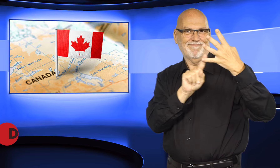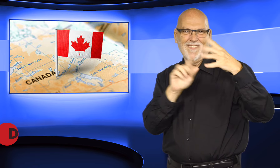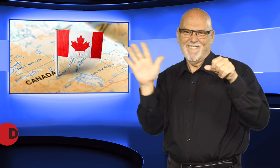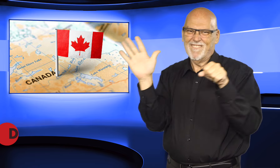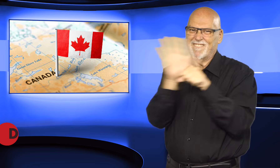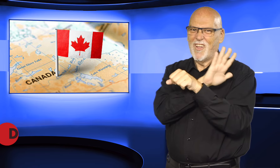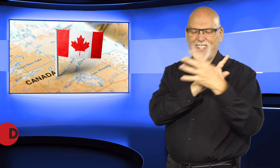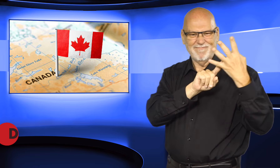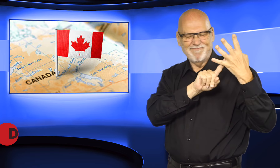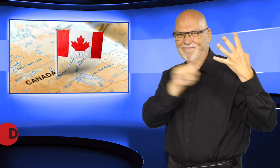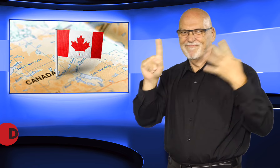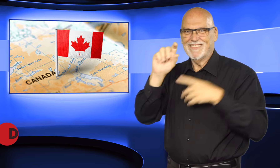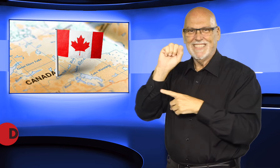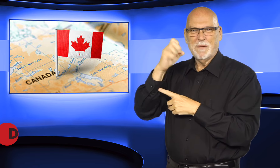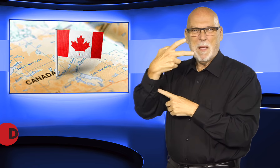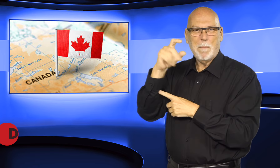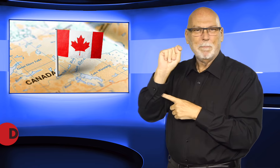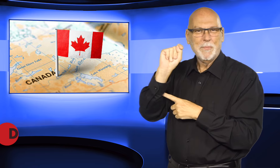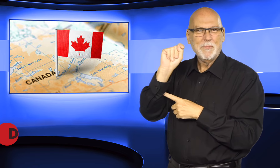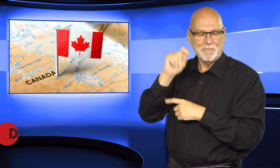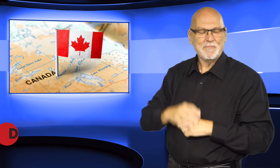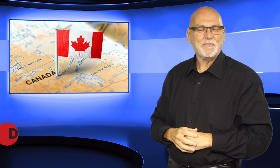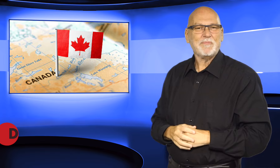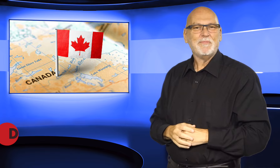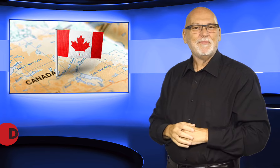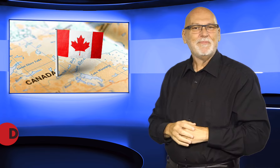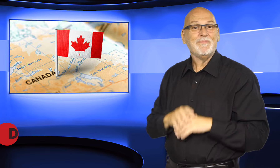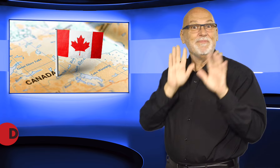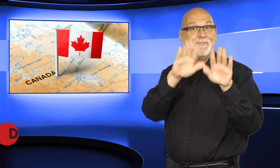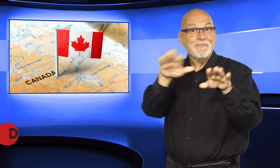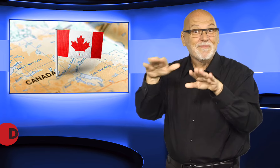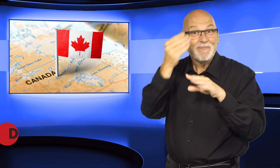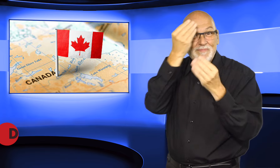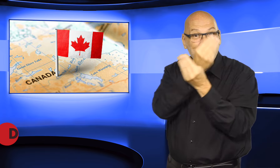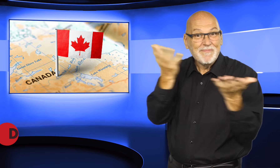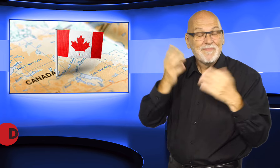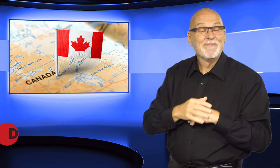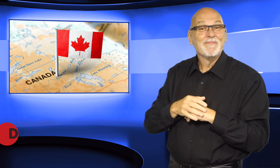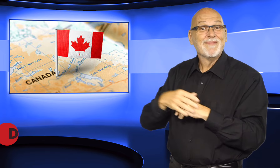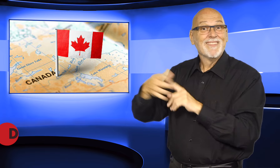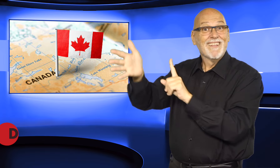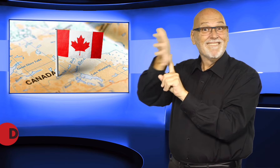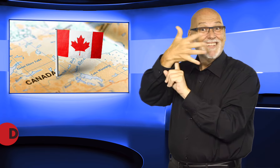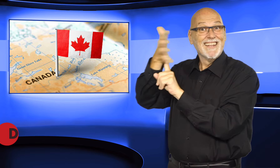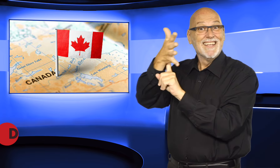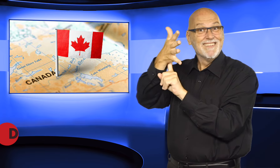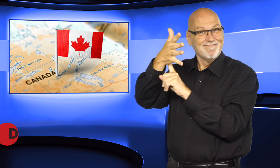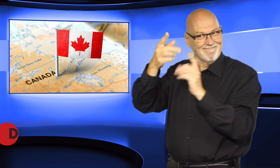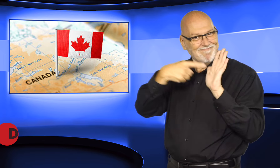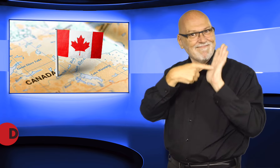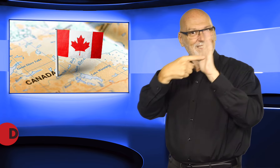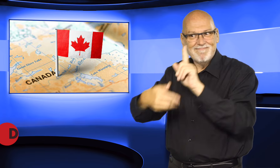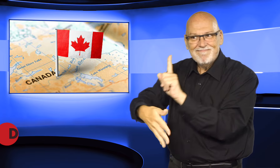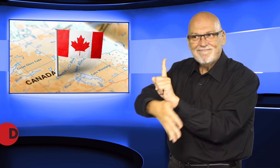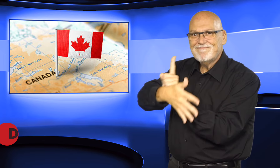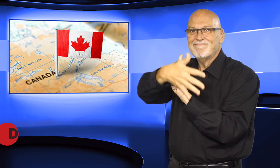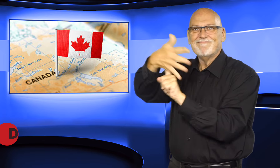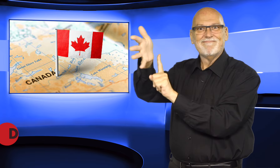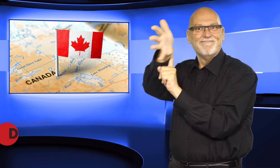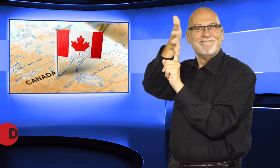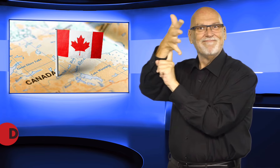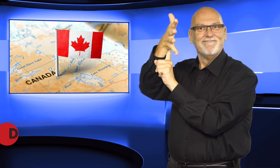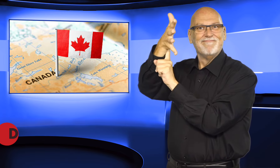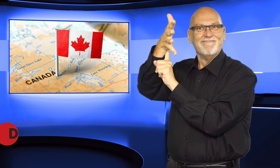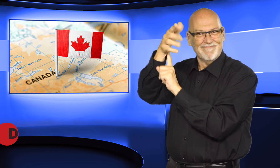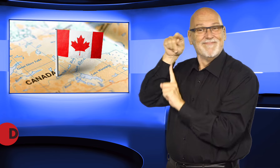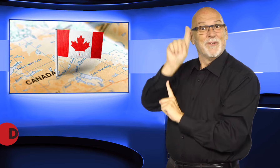during the last full week of September. In addition to the Deaf Flag Unveiling